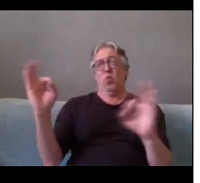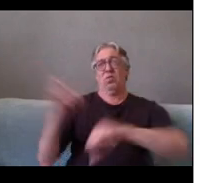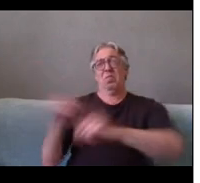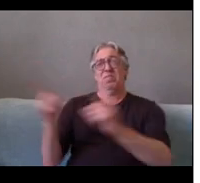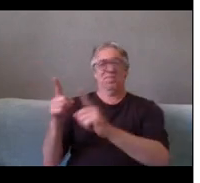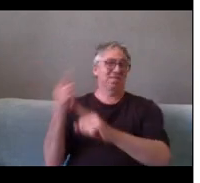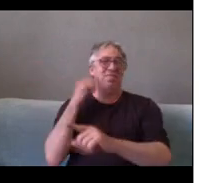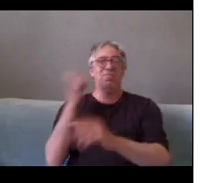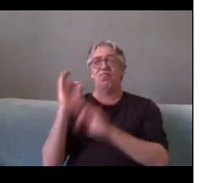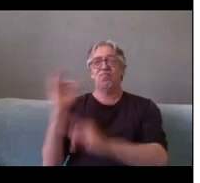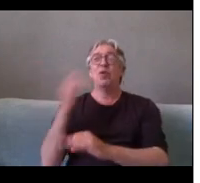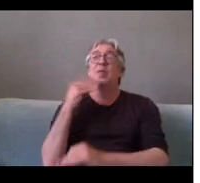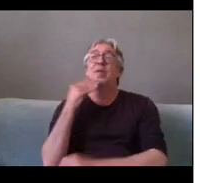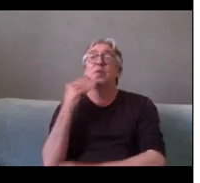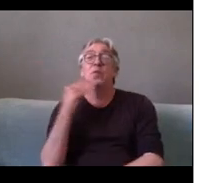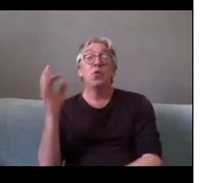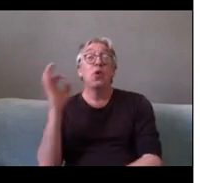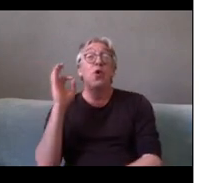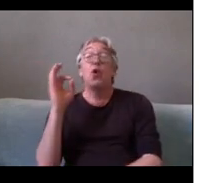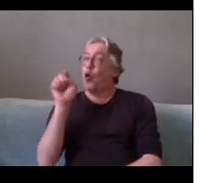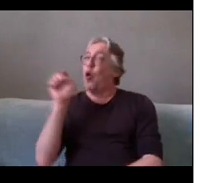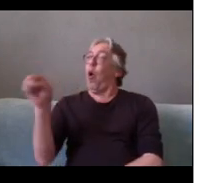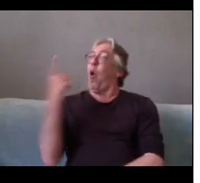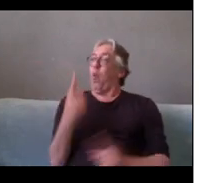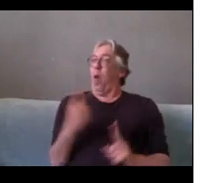You already responded to one further question we had